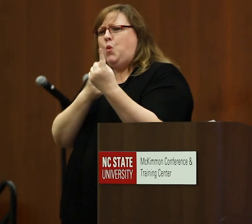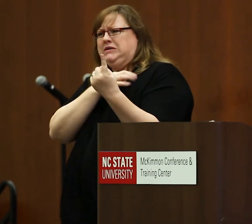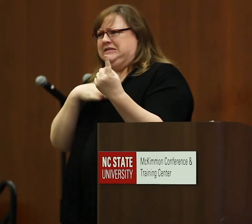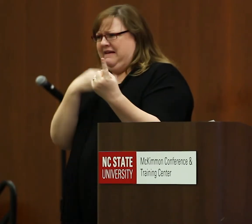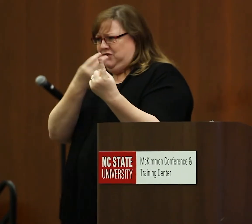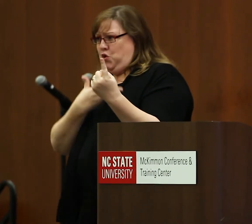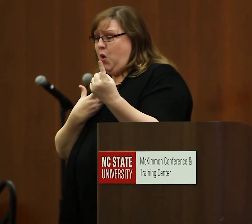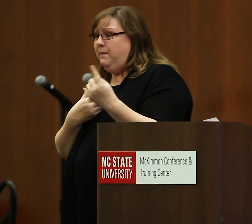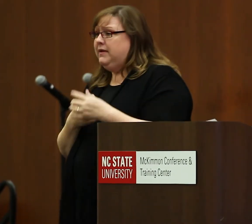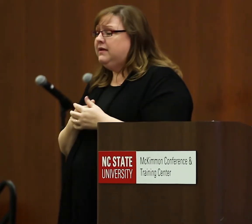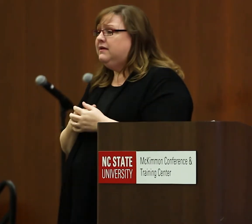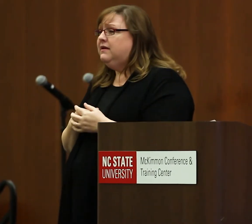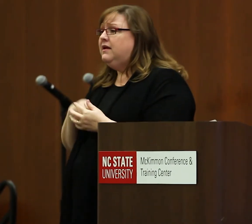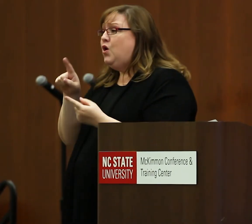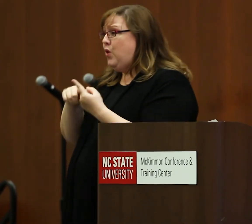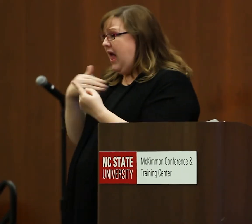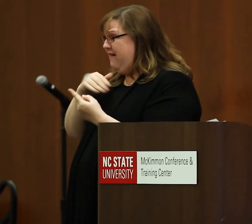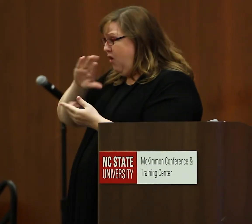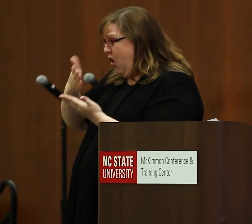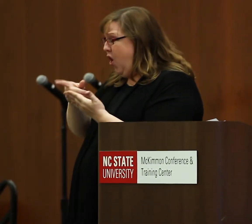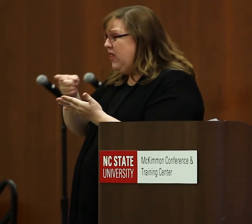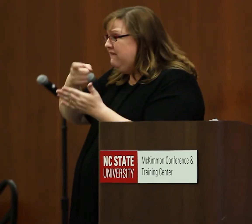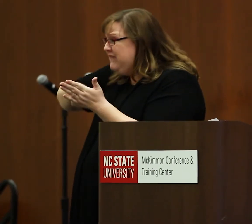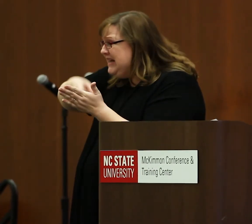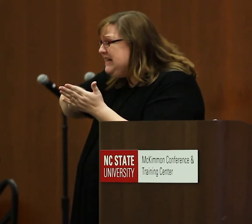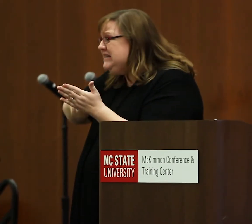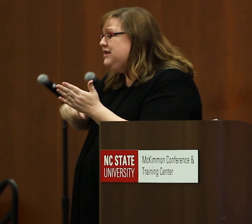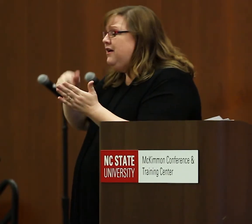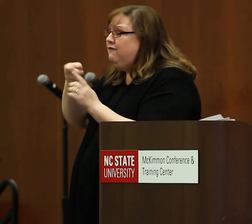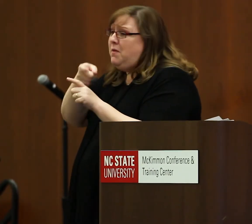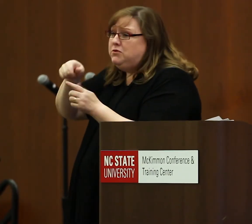up other fees from the surgeries, the specialties, the tests, the medication,